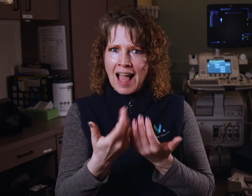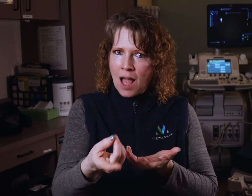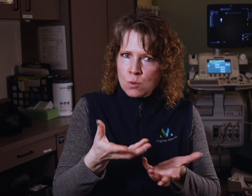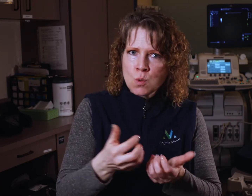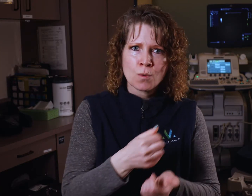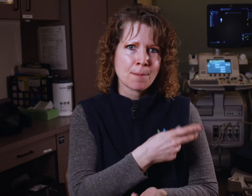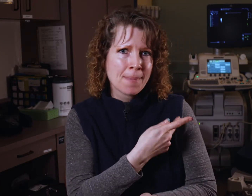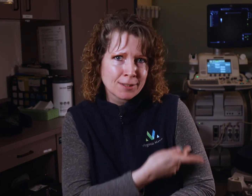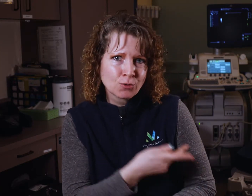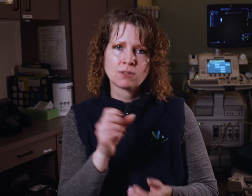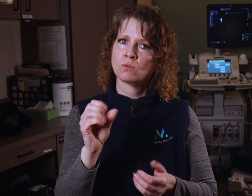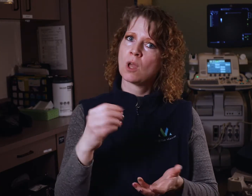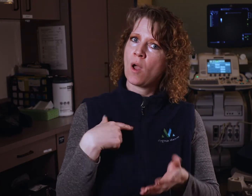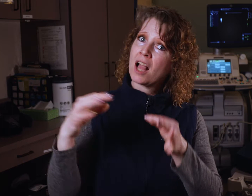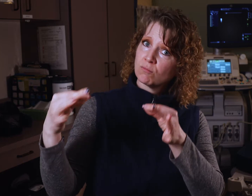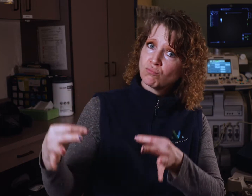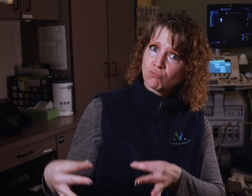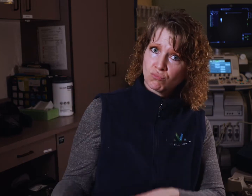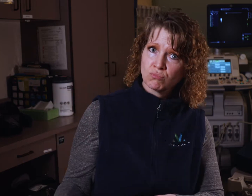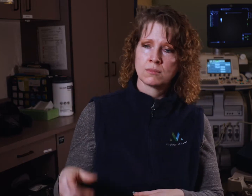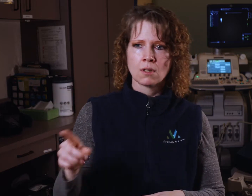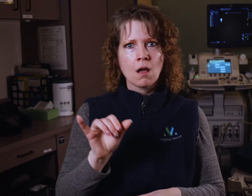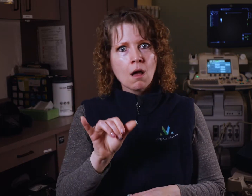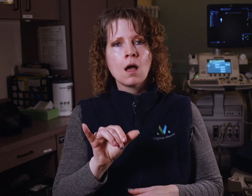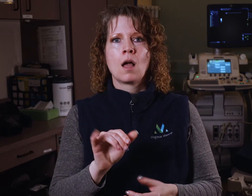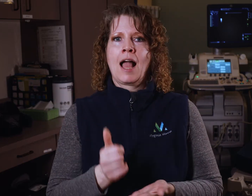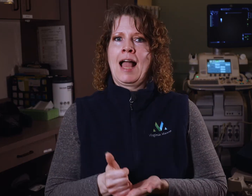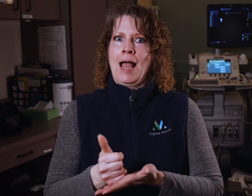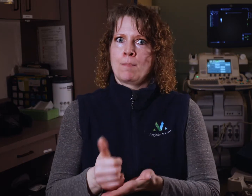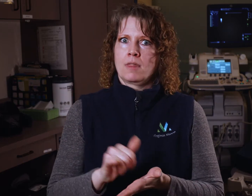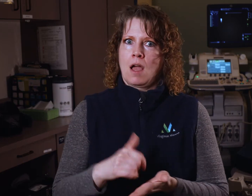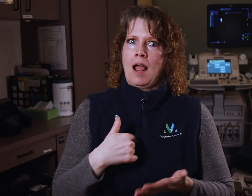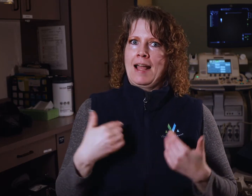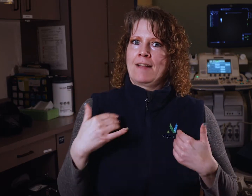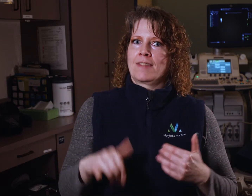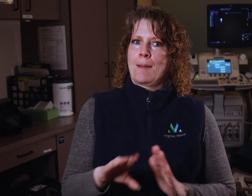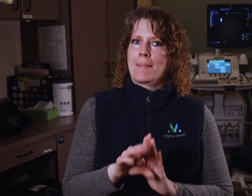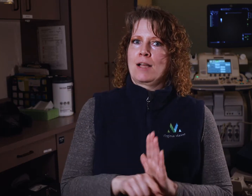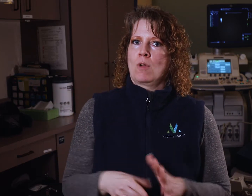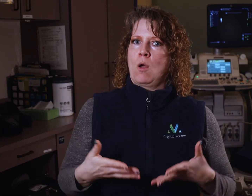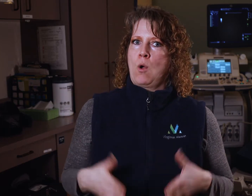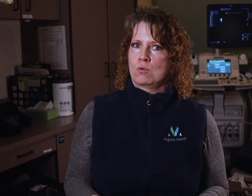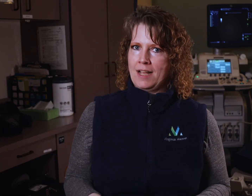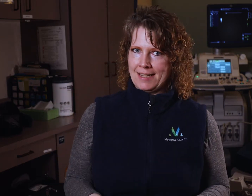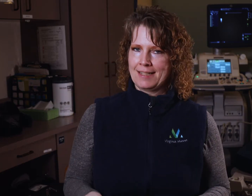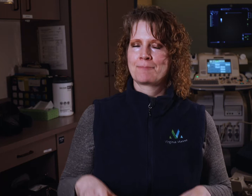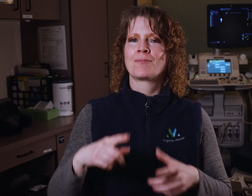and how I would communicate with patients. I explained the process and realized it had helped immensely that I had actually